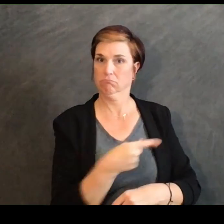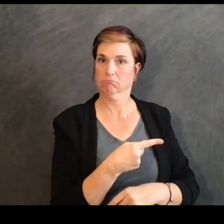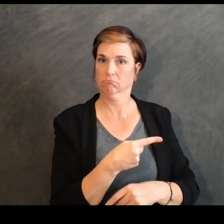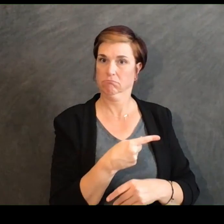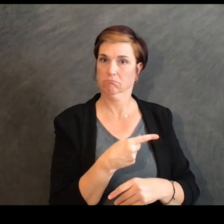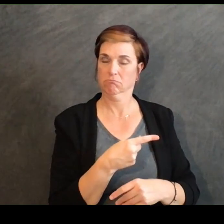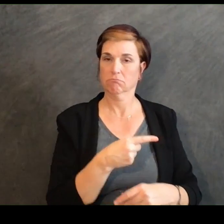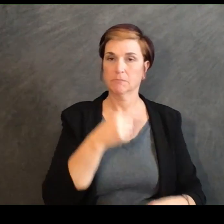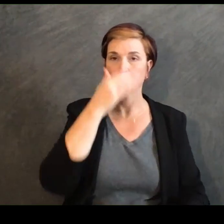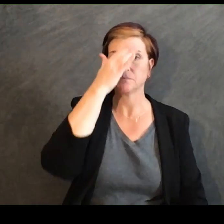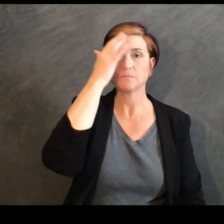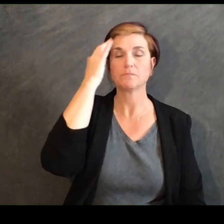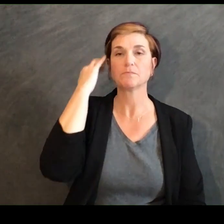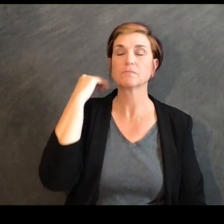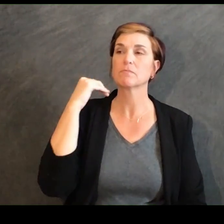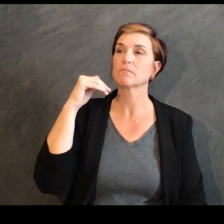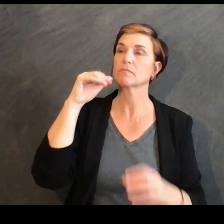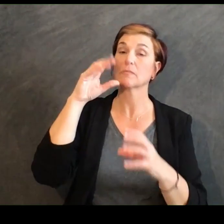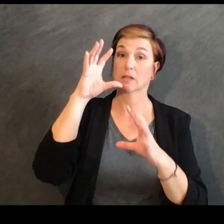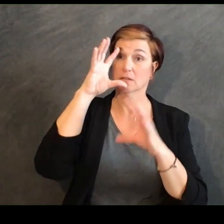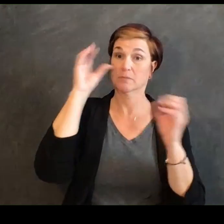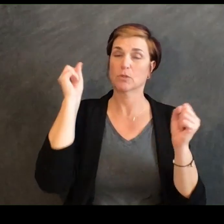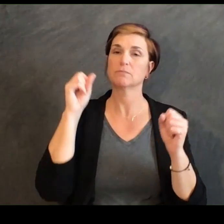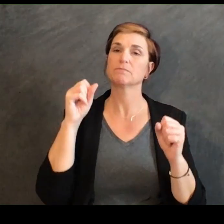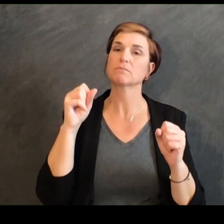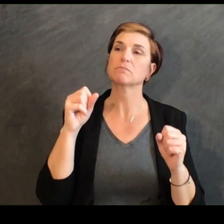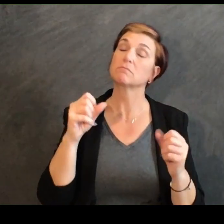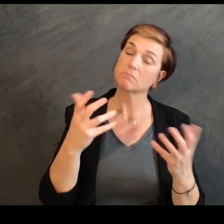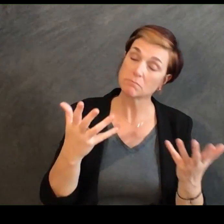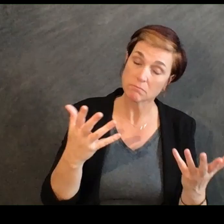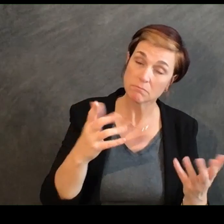that we are in the process and in some cases I've already done it ordered a